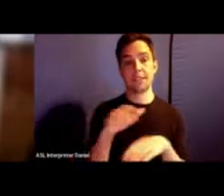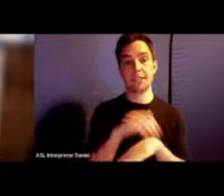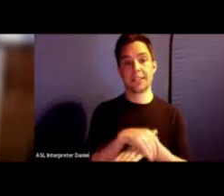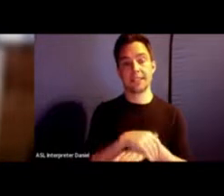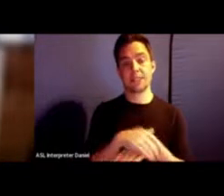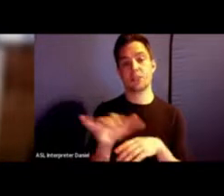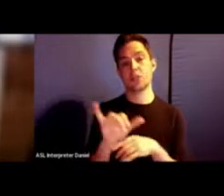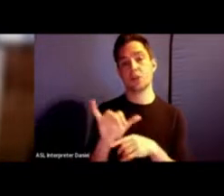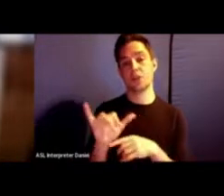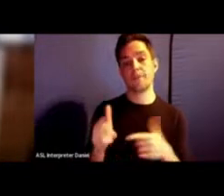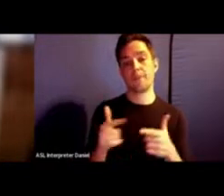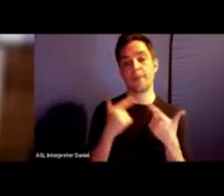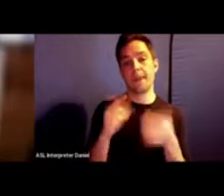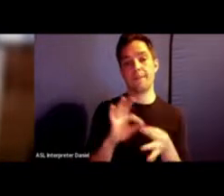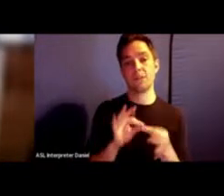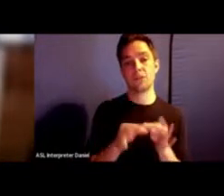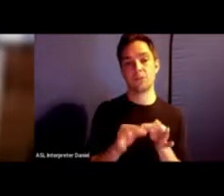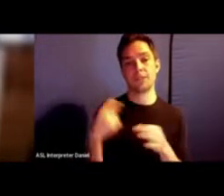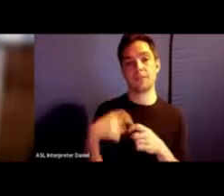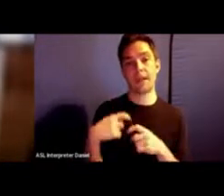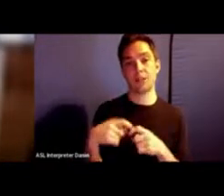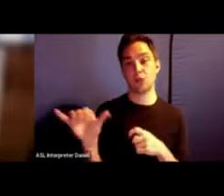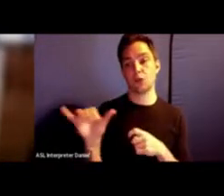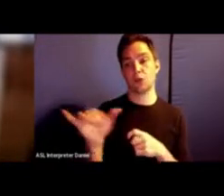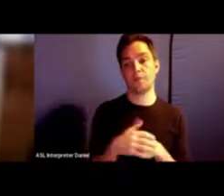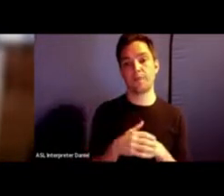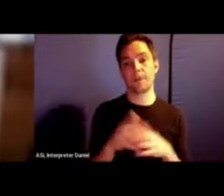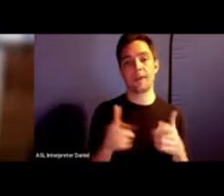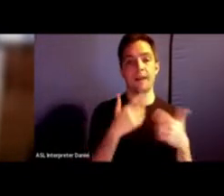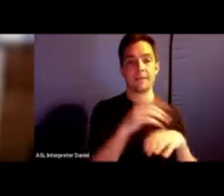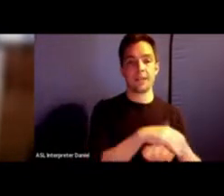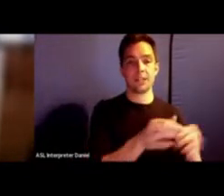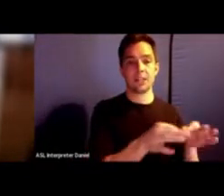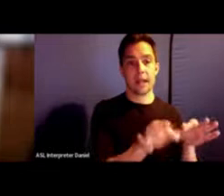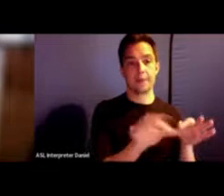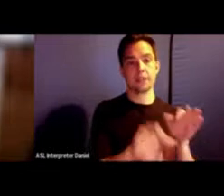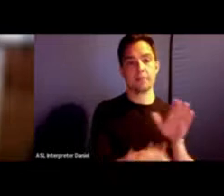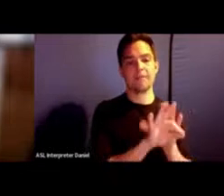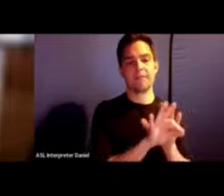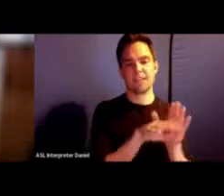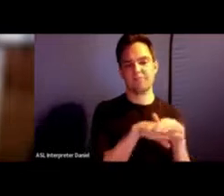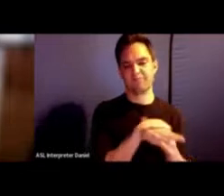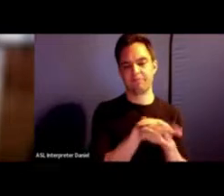also live interpreted in Spanish. Live English captions can be accessed by clicking the